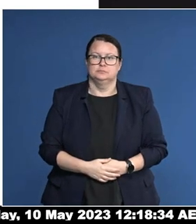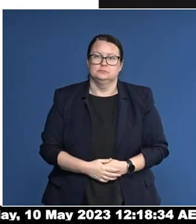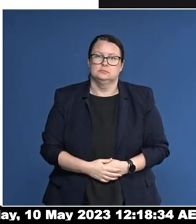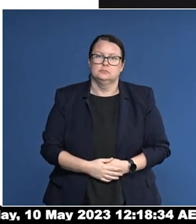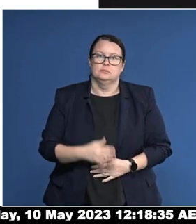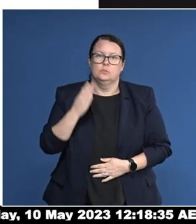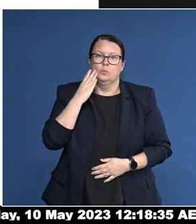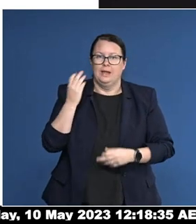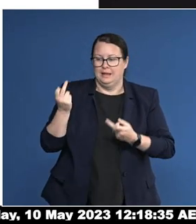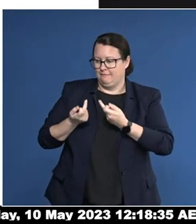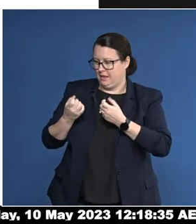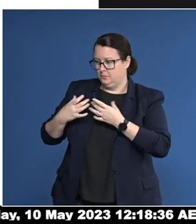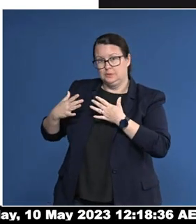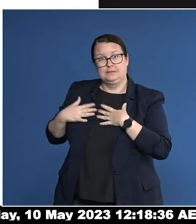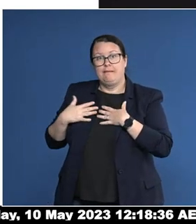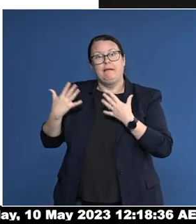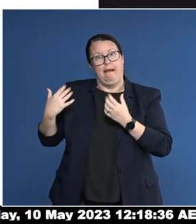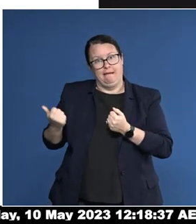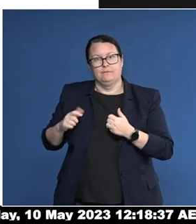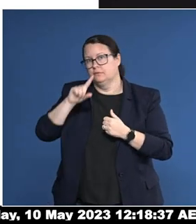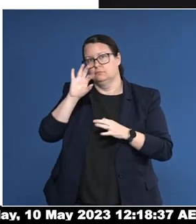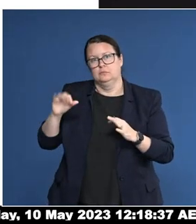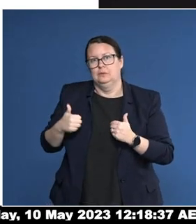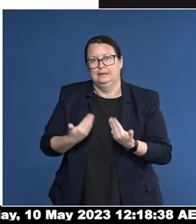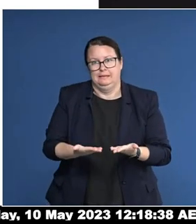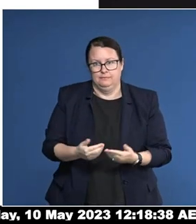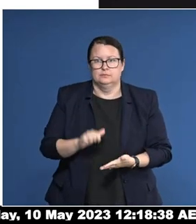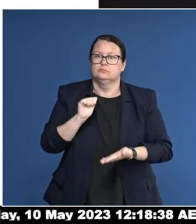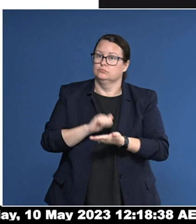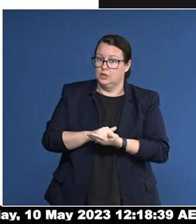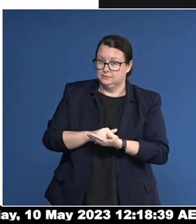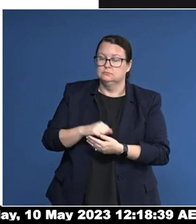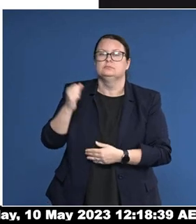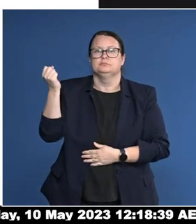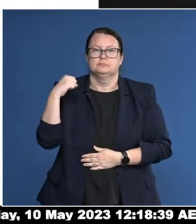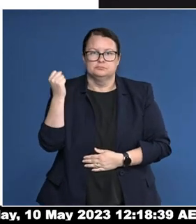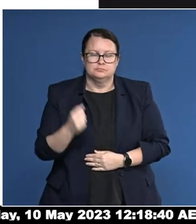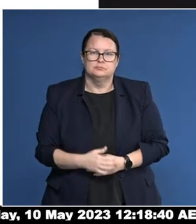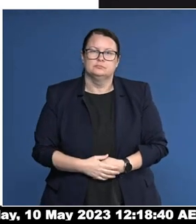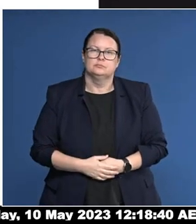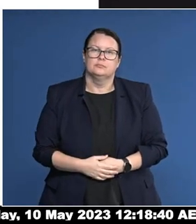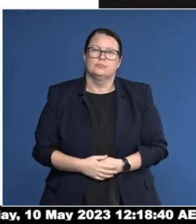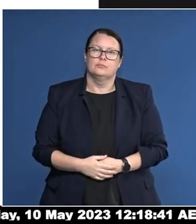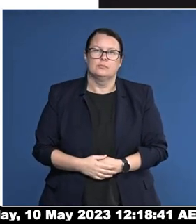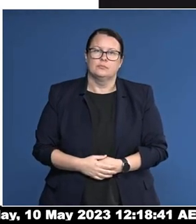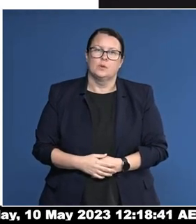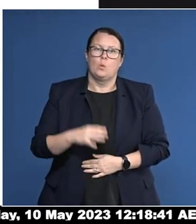resources.' You see that? Yes. MS EASTMAN: '... or failing to take lawful steps to obtain adequate food, clothing, medical